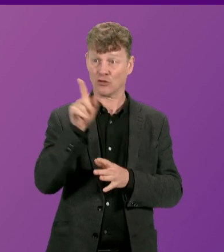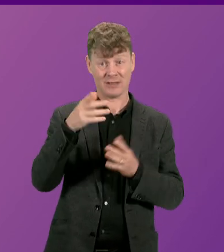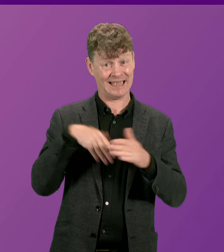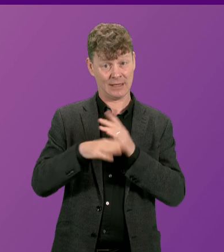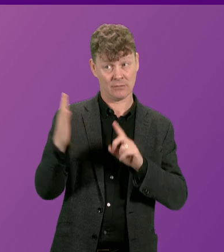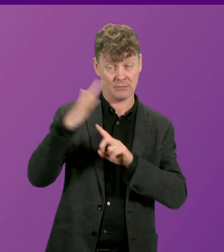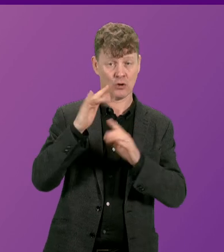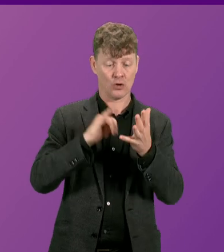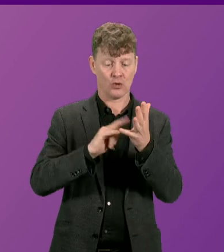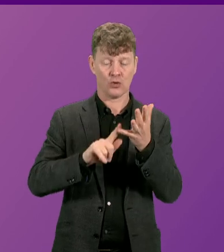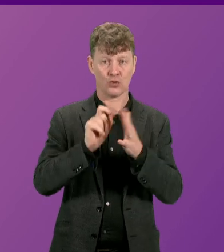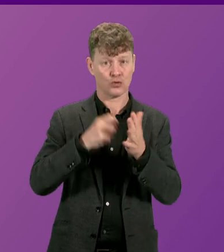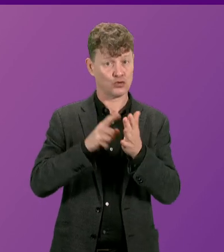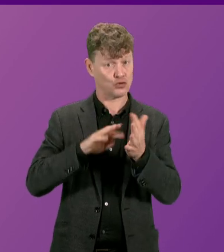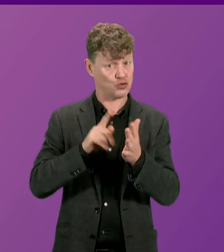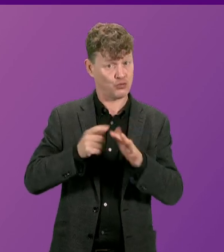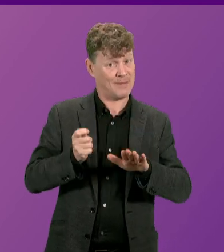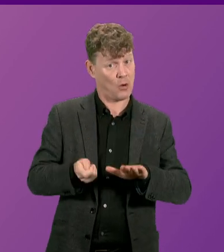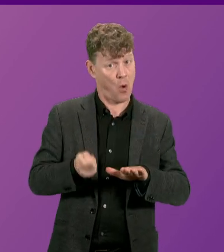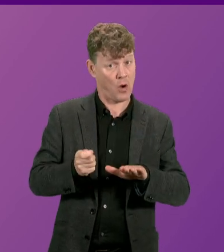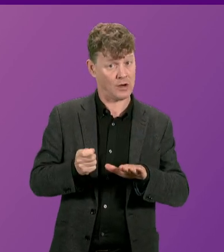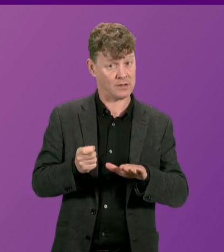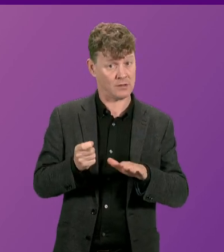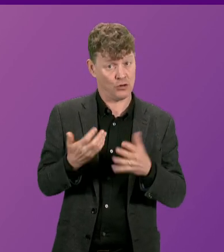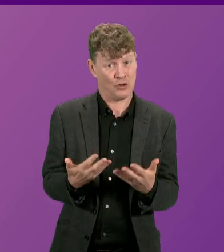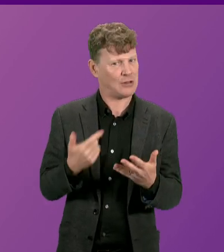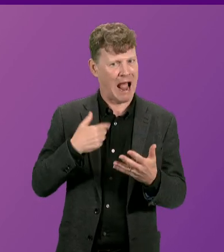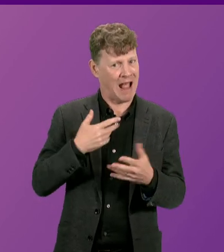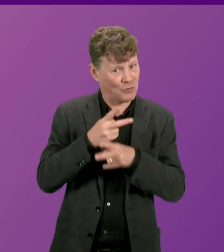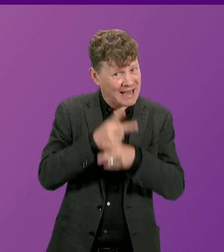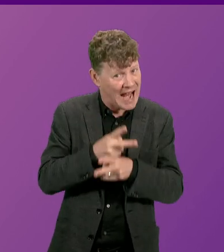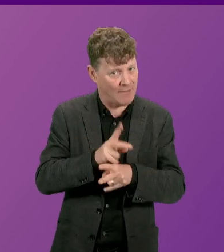so I will need to be careful about what I say in relation to the Rosebank development.